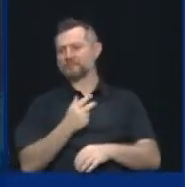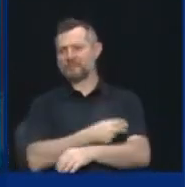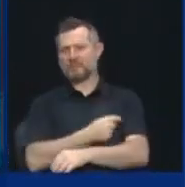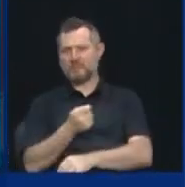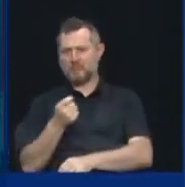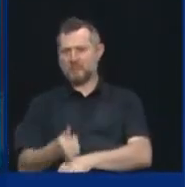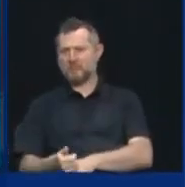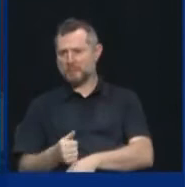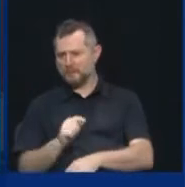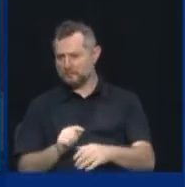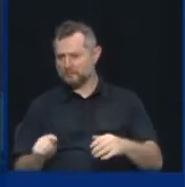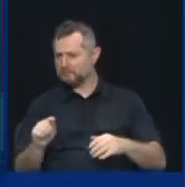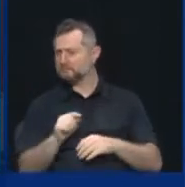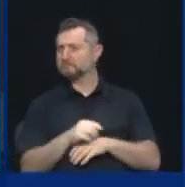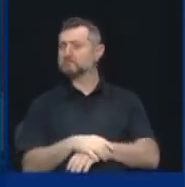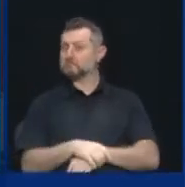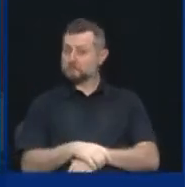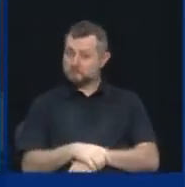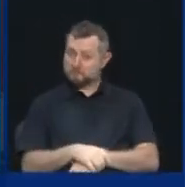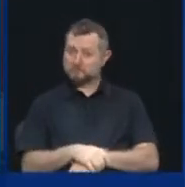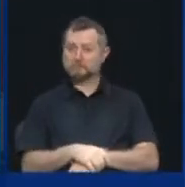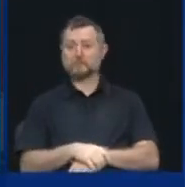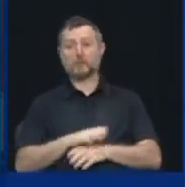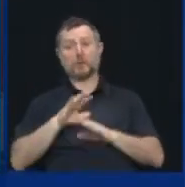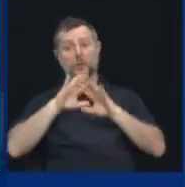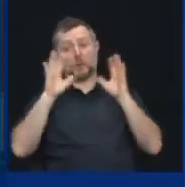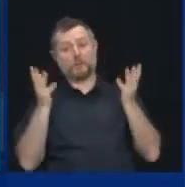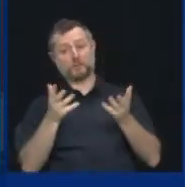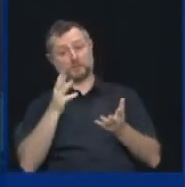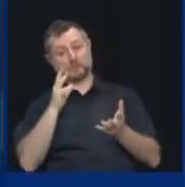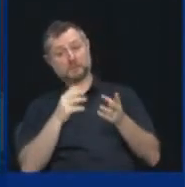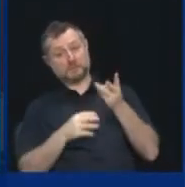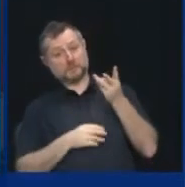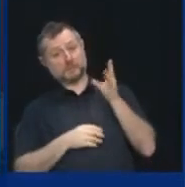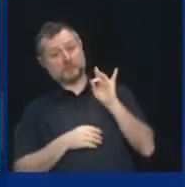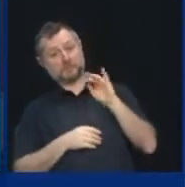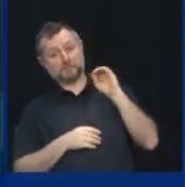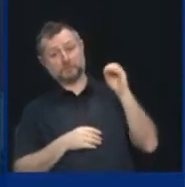OF THEIP Z CODES ARE BELOW 36%.